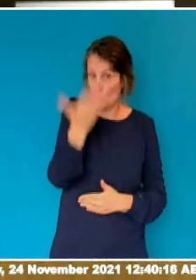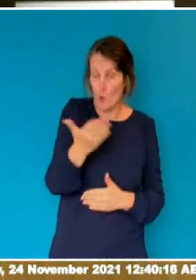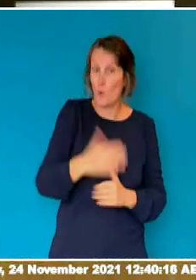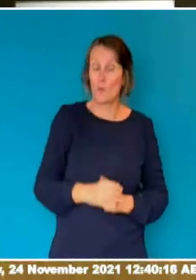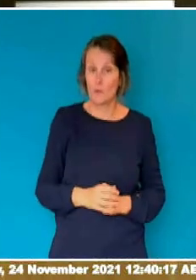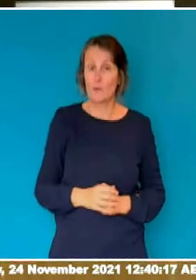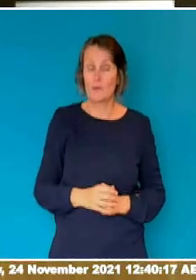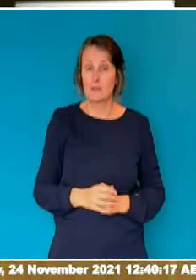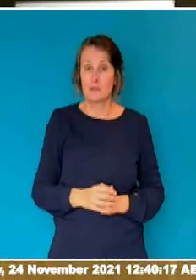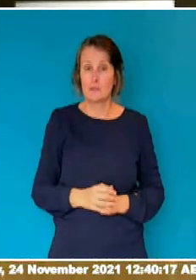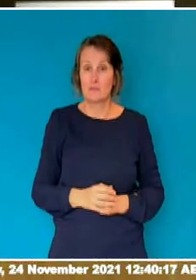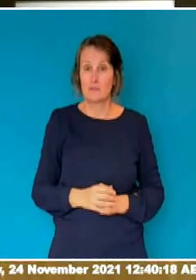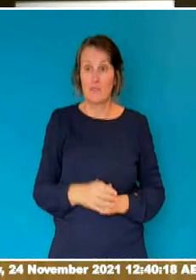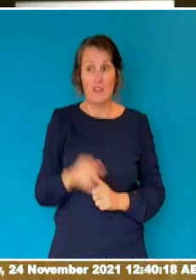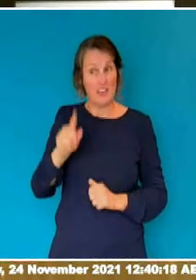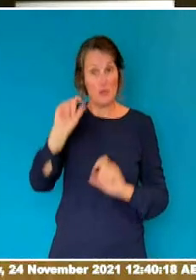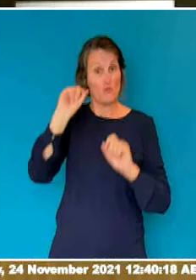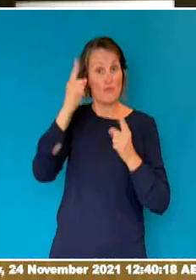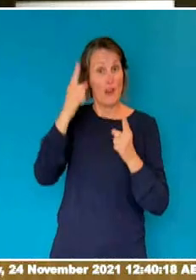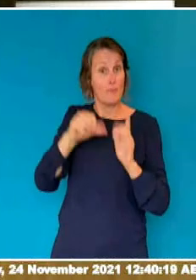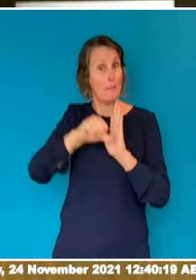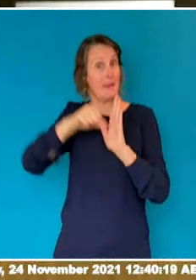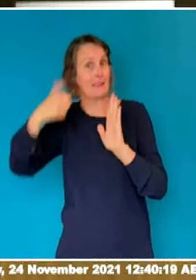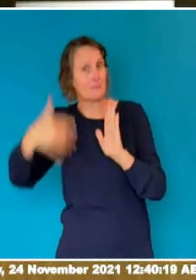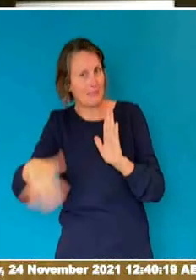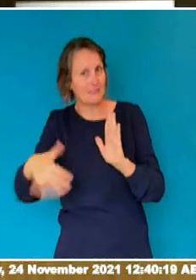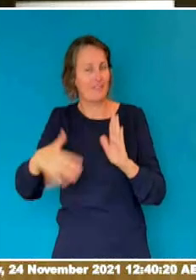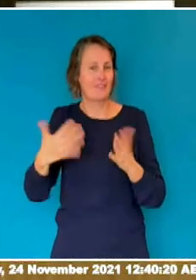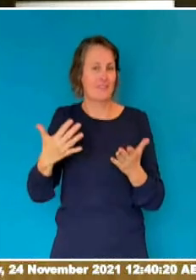adjustments are an expensive impact on their local budget.